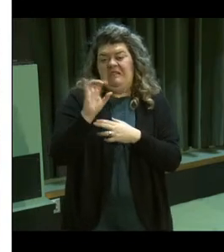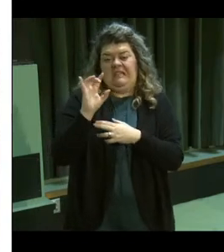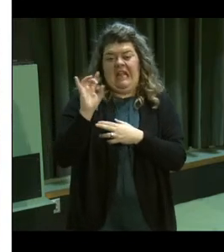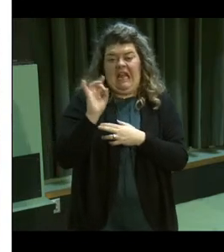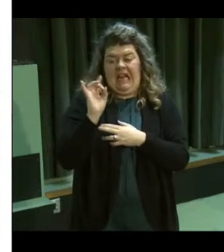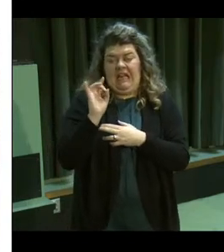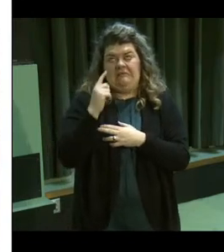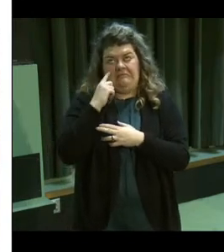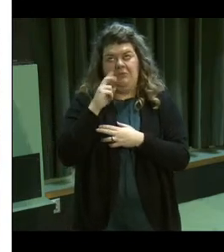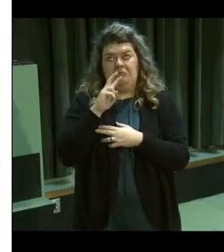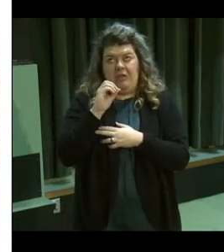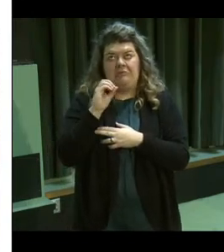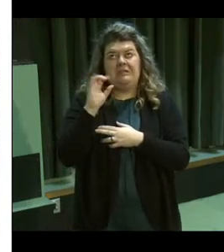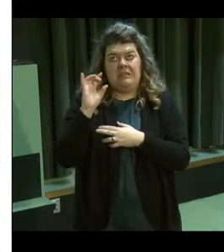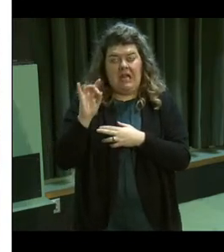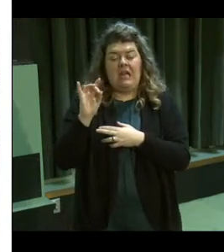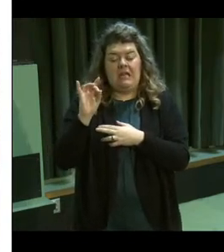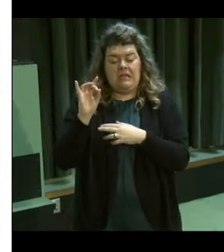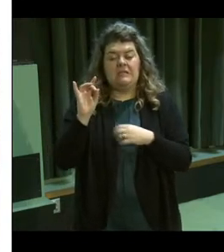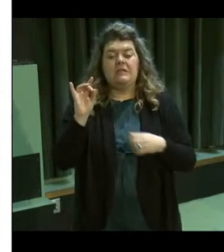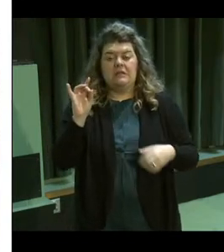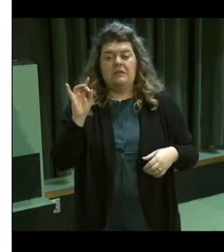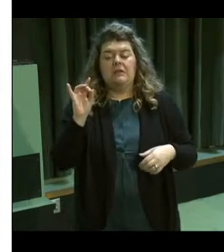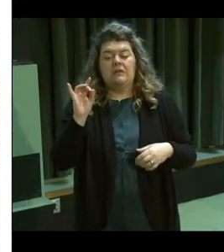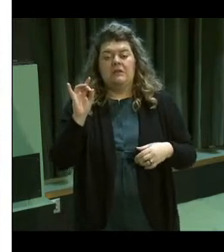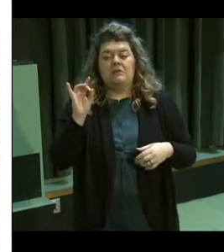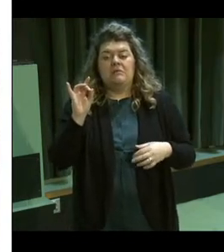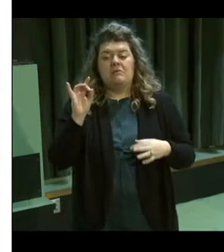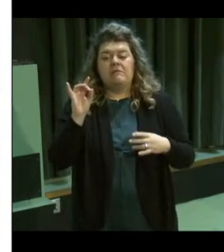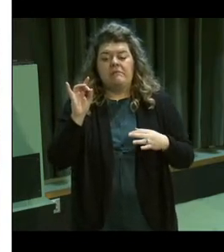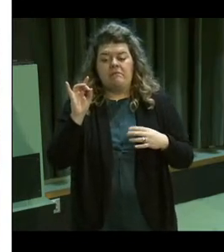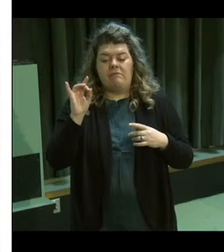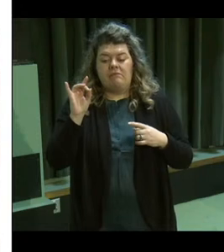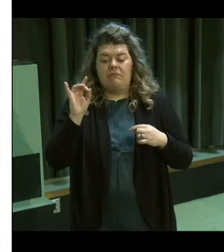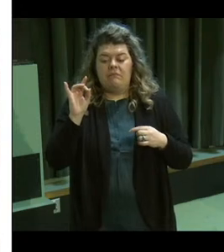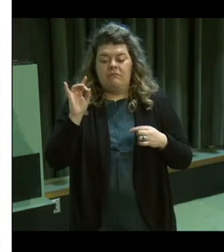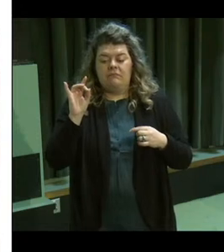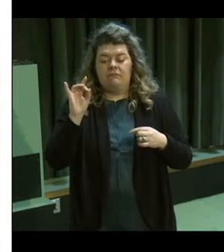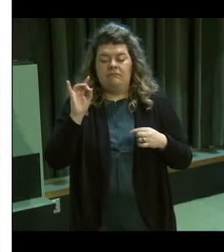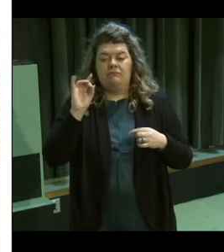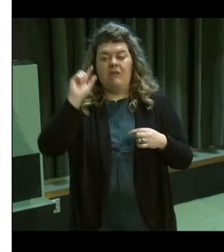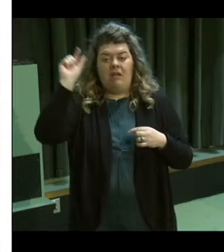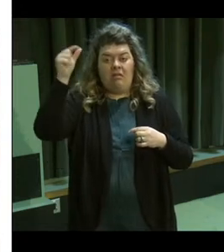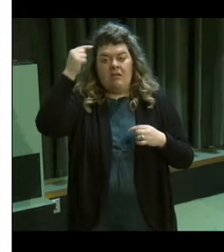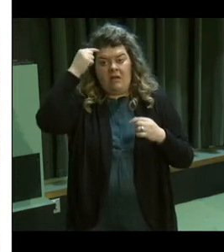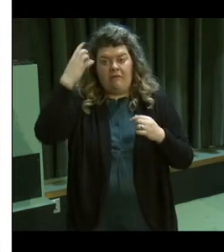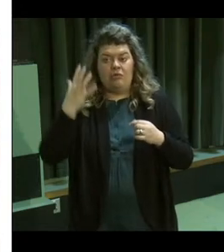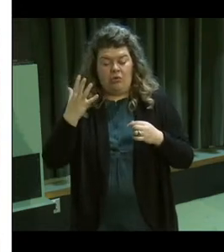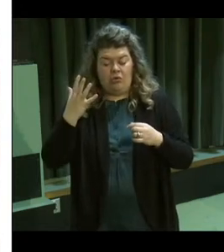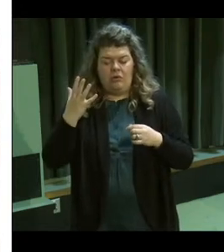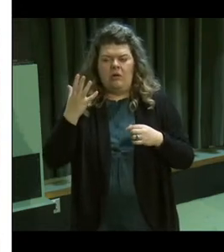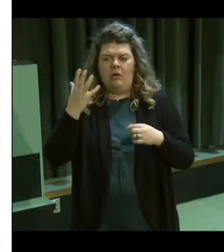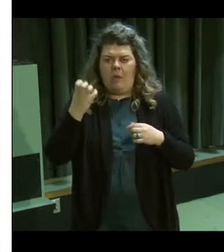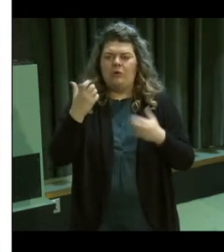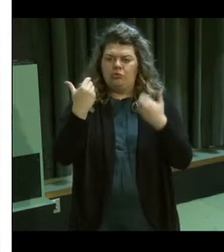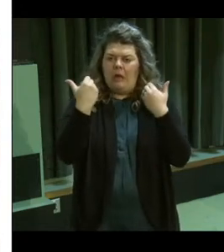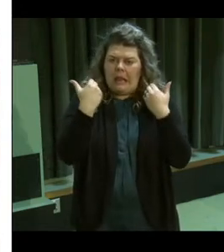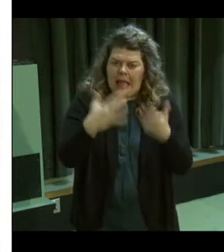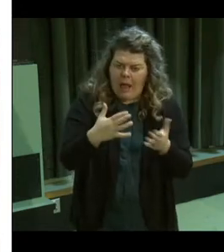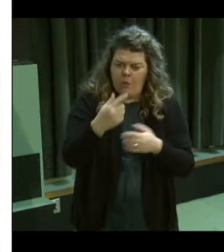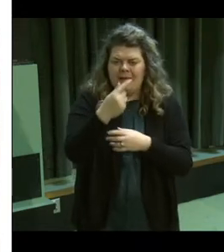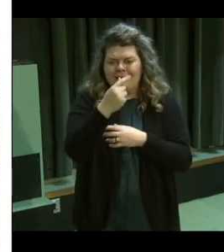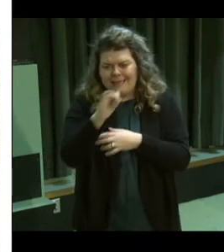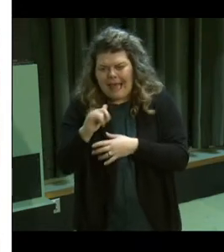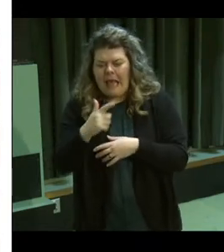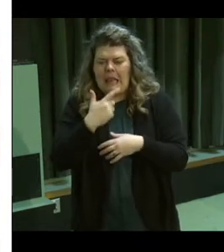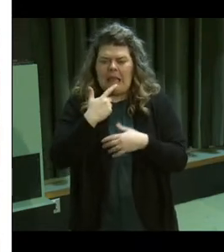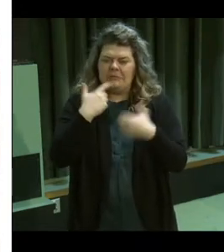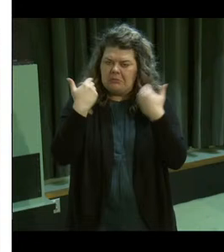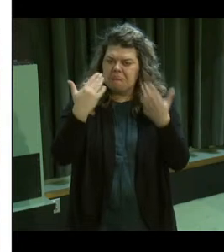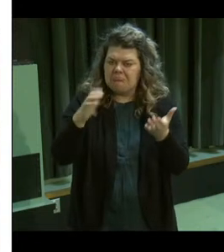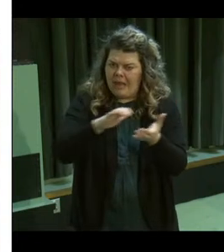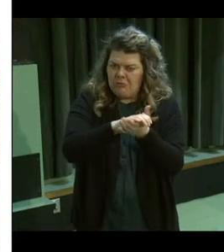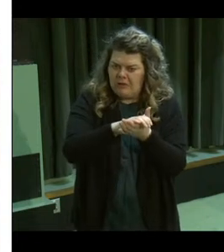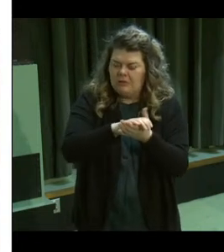Yeah, 2008, our, governor wanted